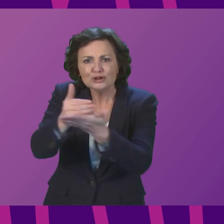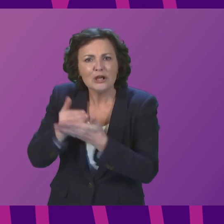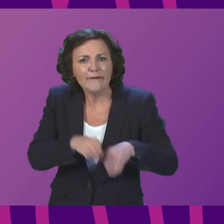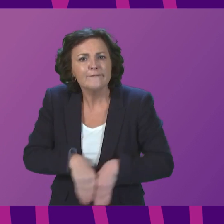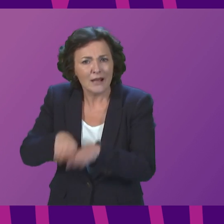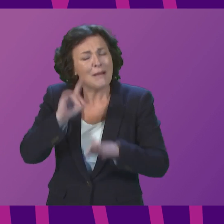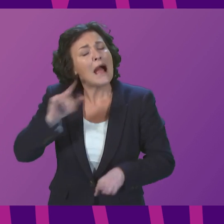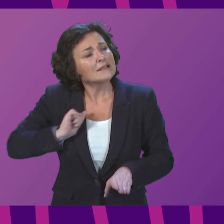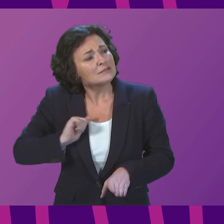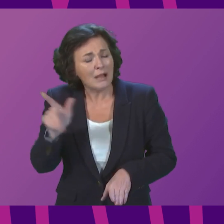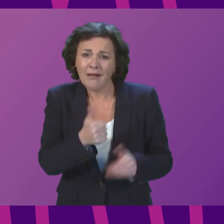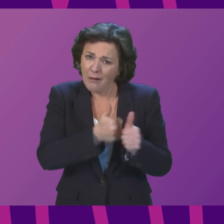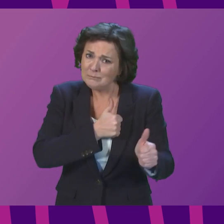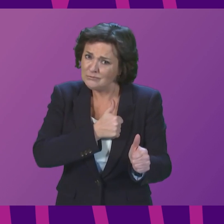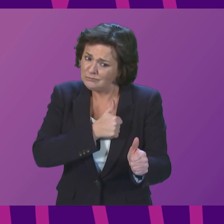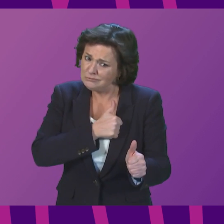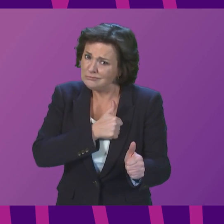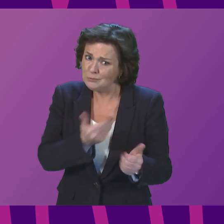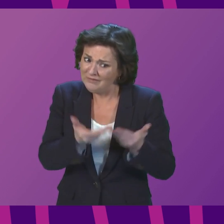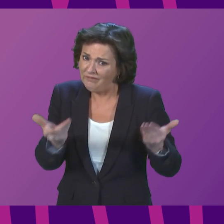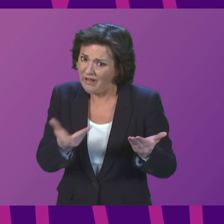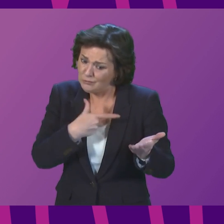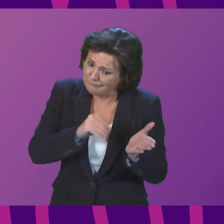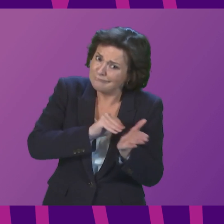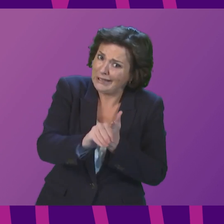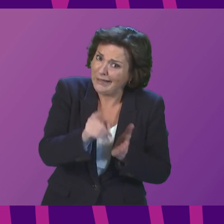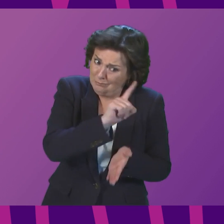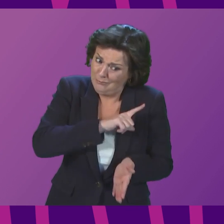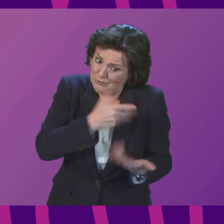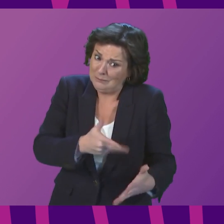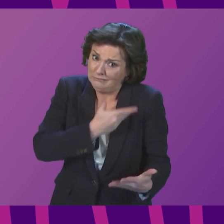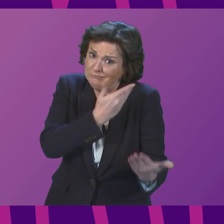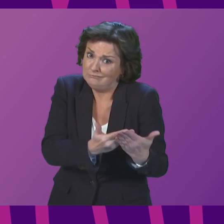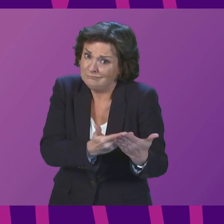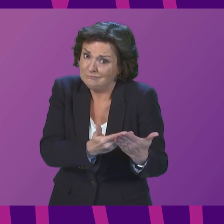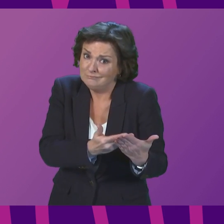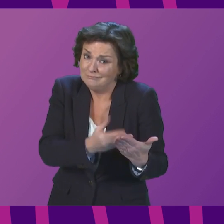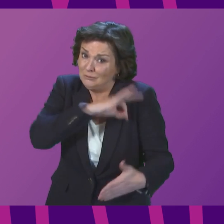On what the Scottish Government can do, let me talk about what we are already doing.